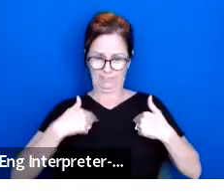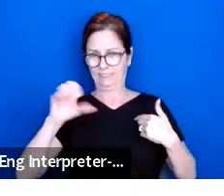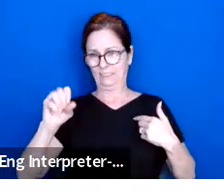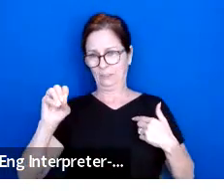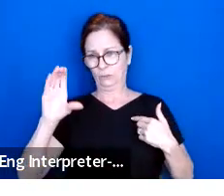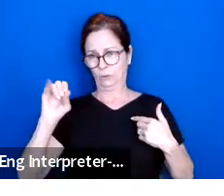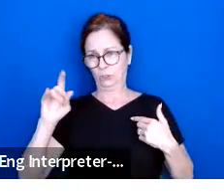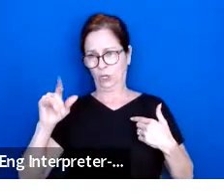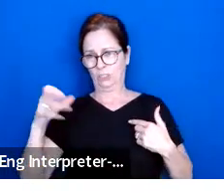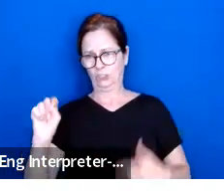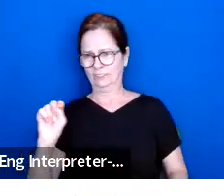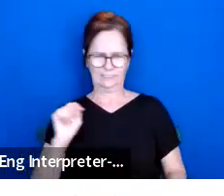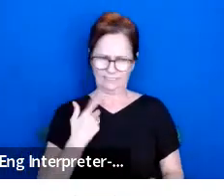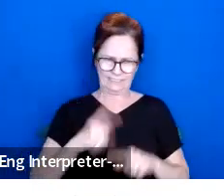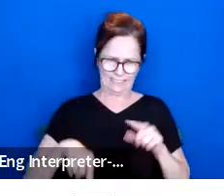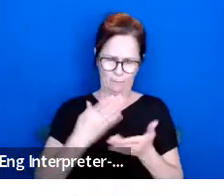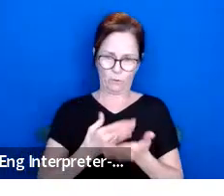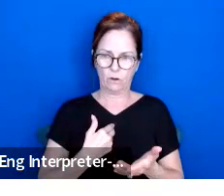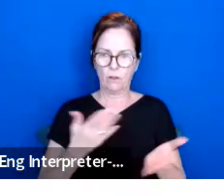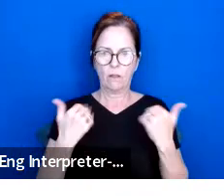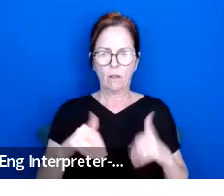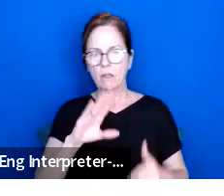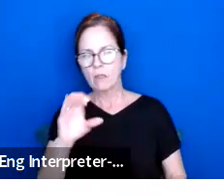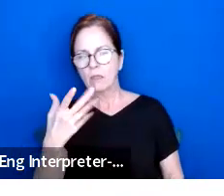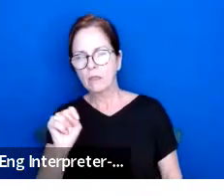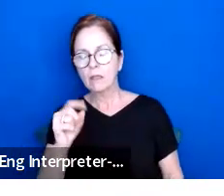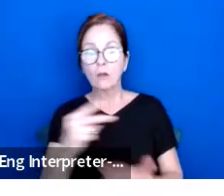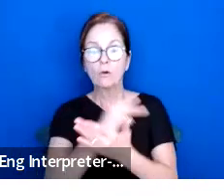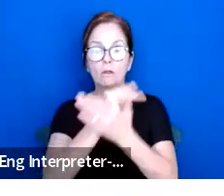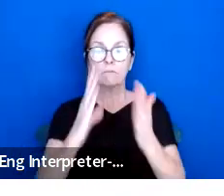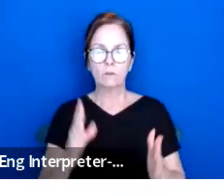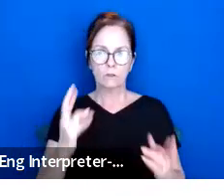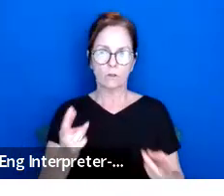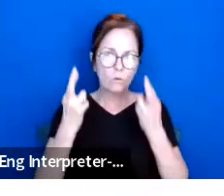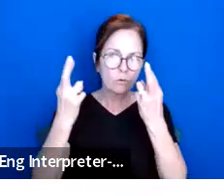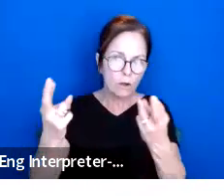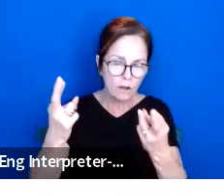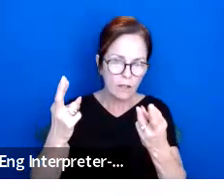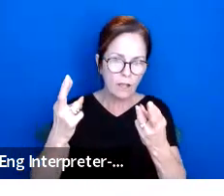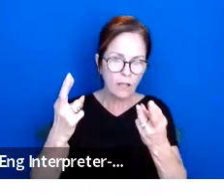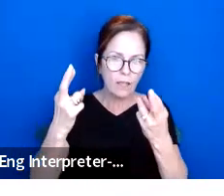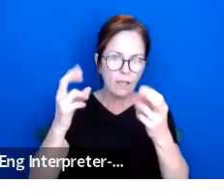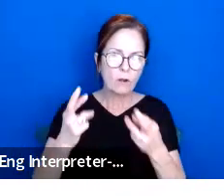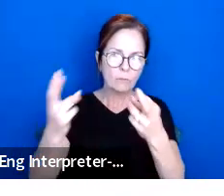So the second part of that question from Laura was, can reviewers make recommendations on activities outside the classroom.